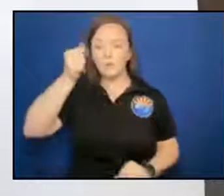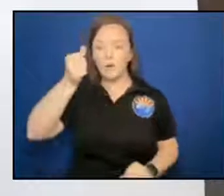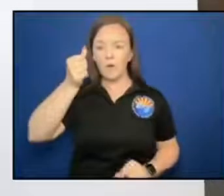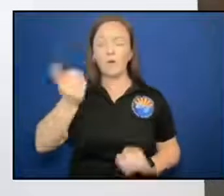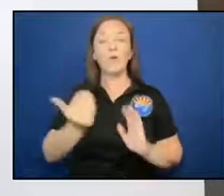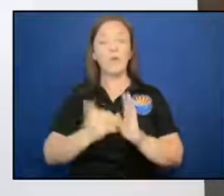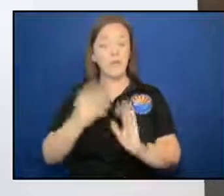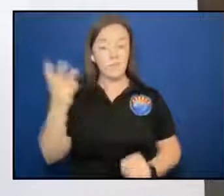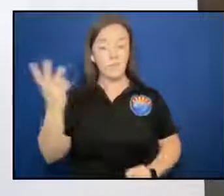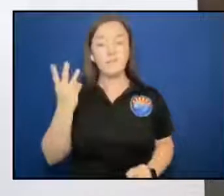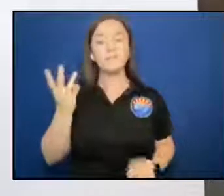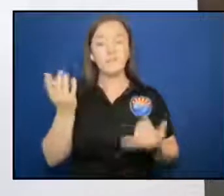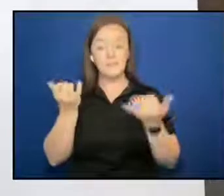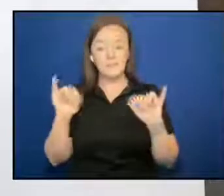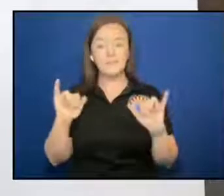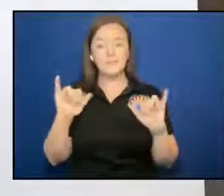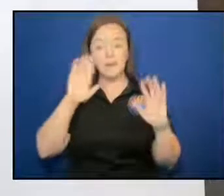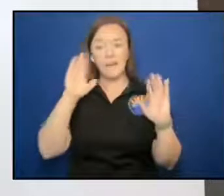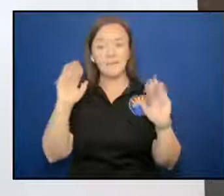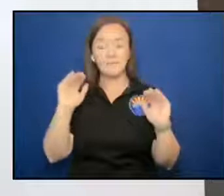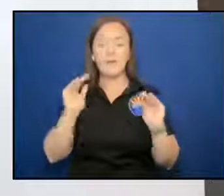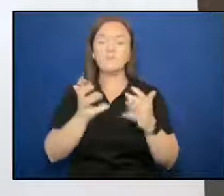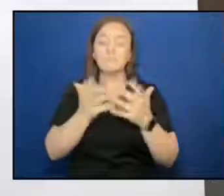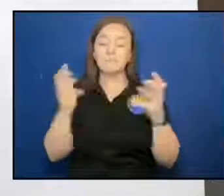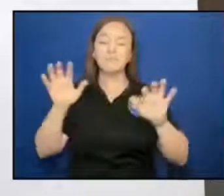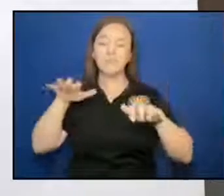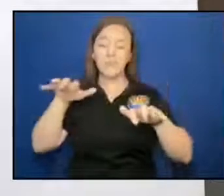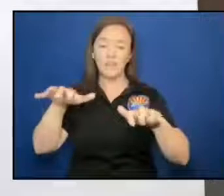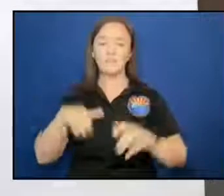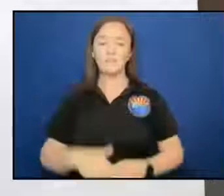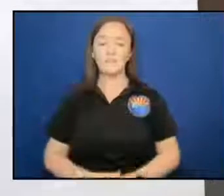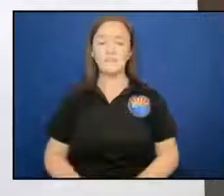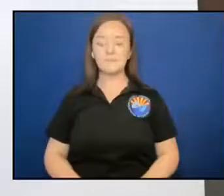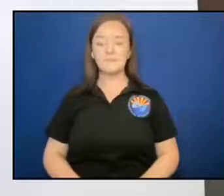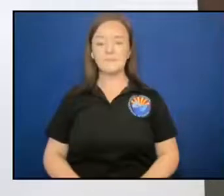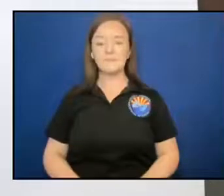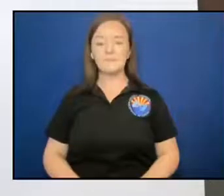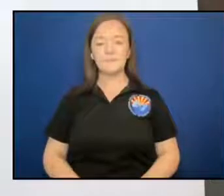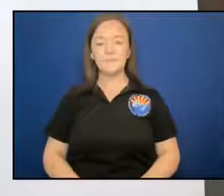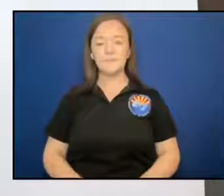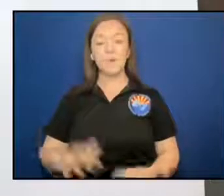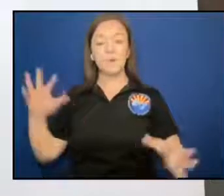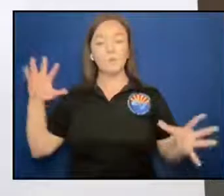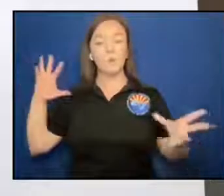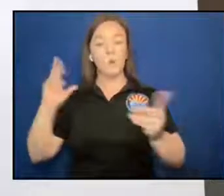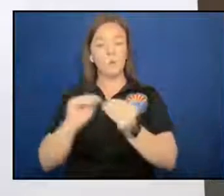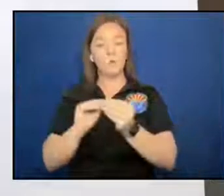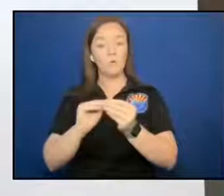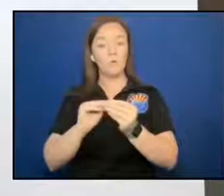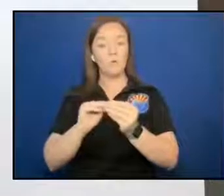NOW I WILL TURN IT OVER TO INCIDENT METEOROLOGIST ANDY GORELOW.